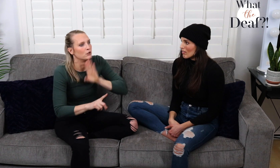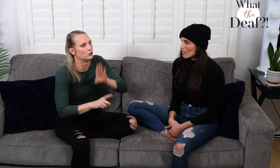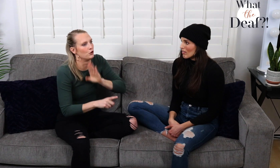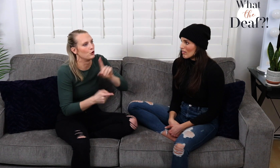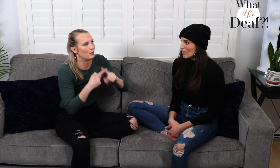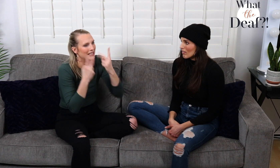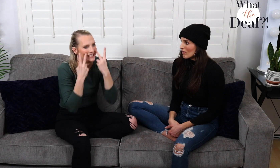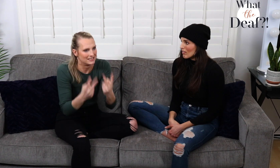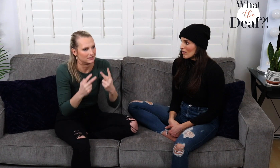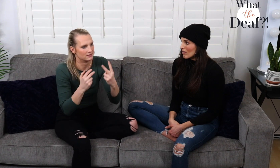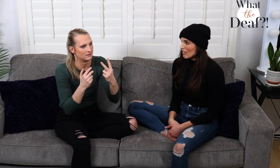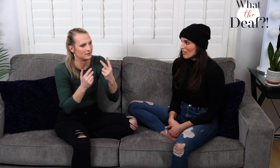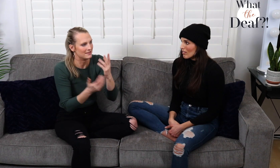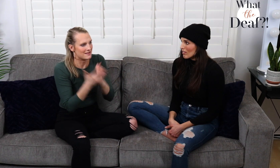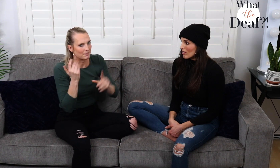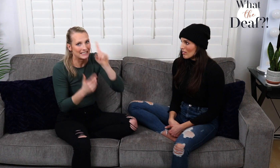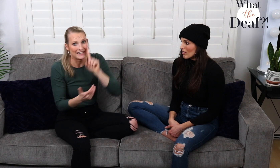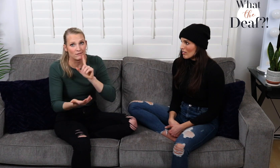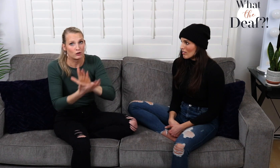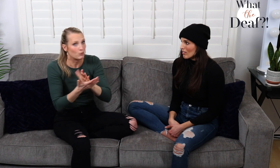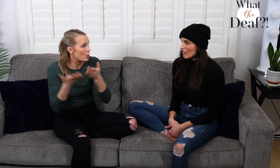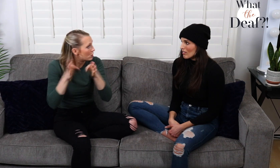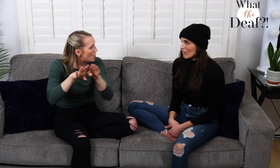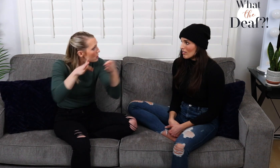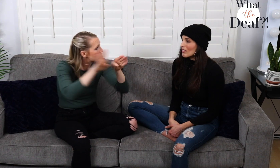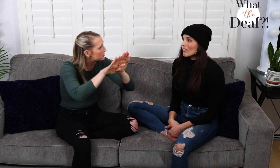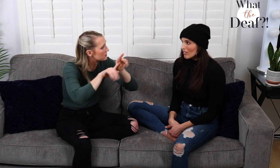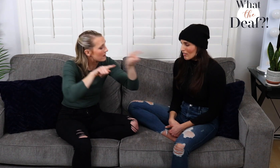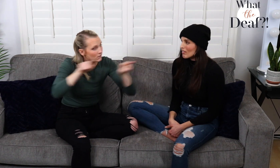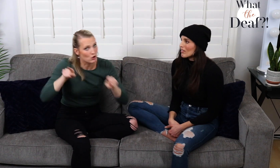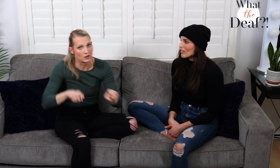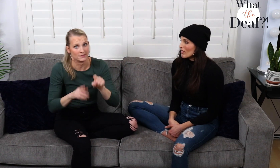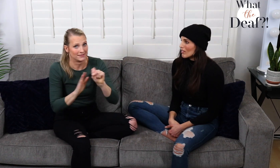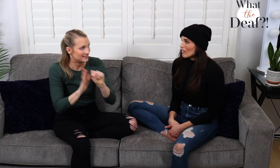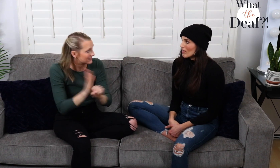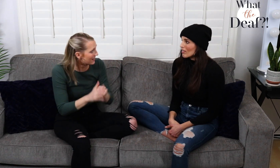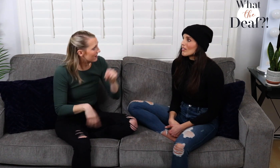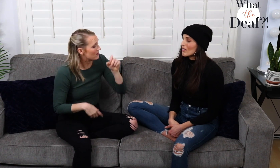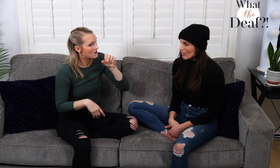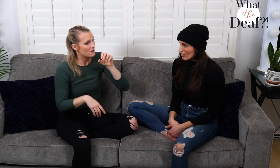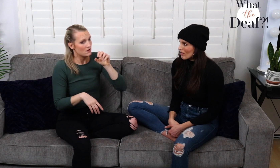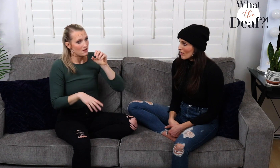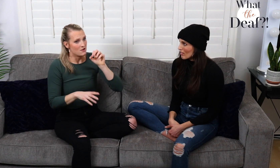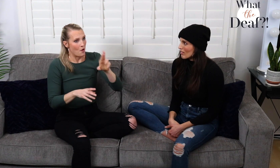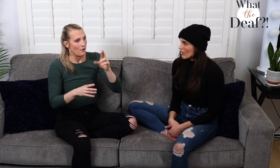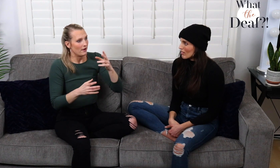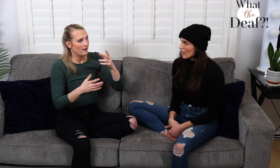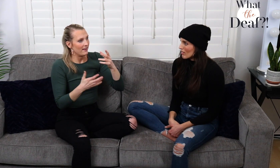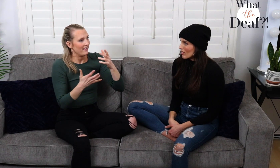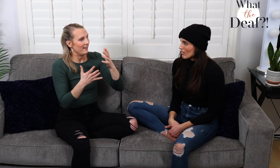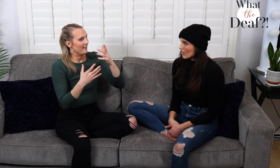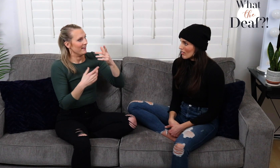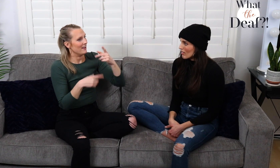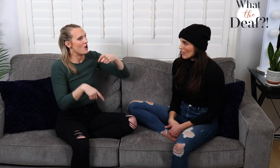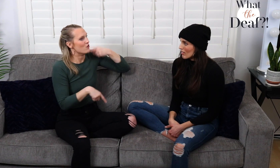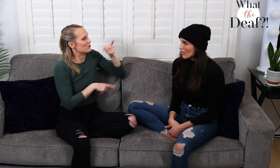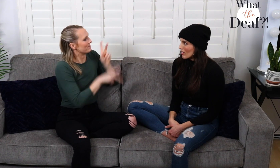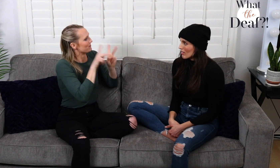frustrated to see a lot of the Deaf schools closing all across the states and you know, Or hearing